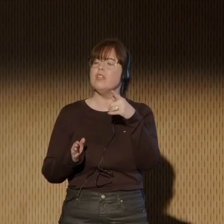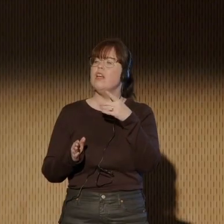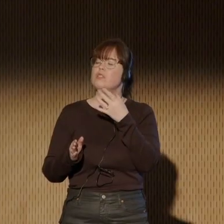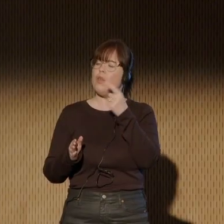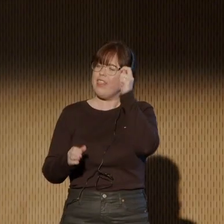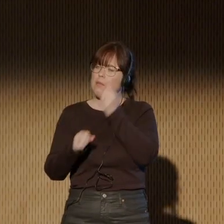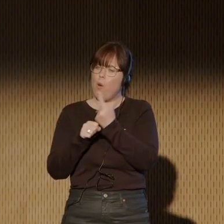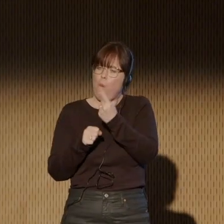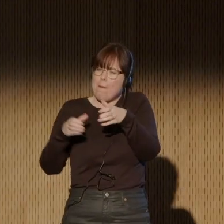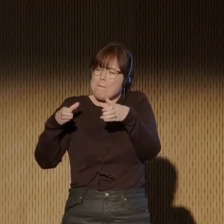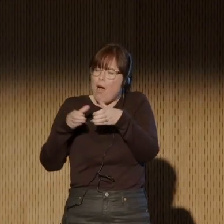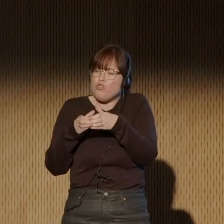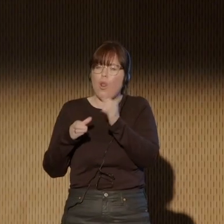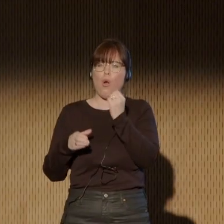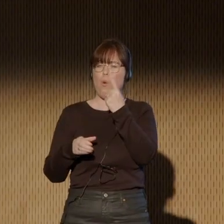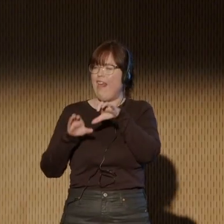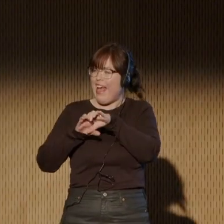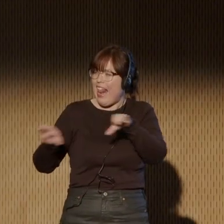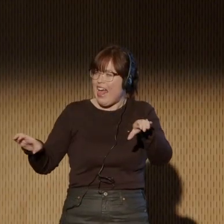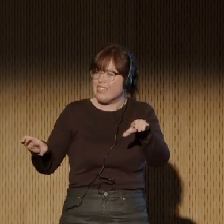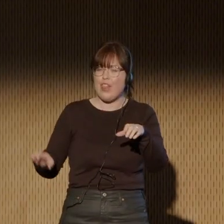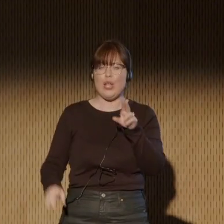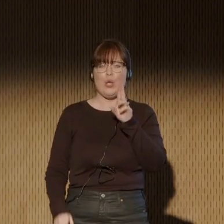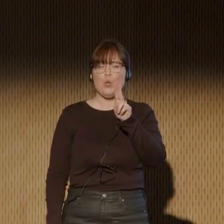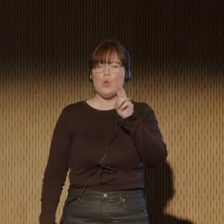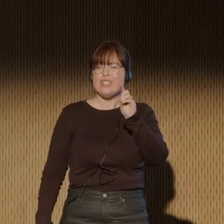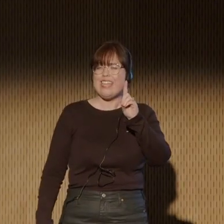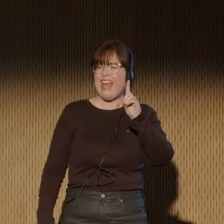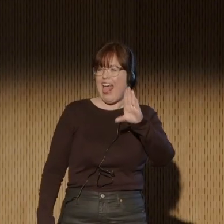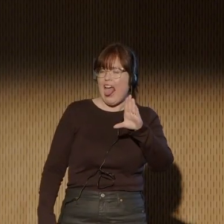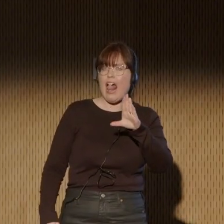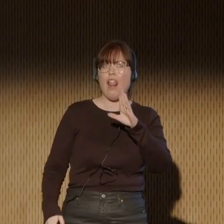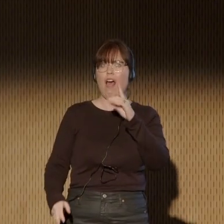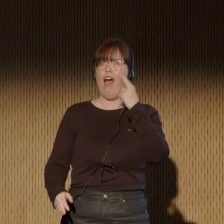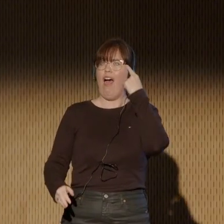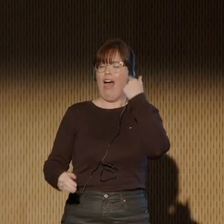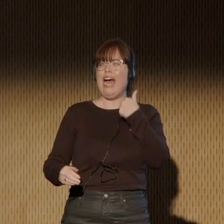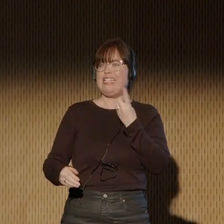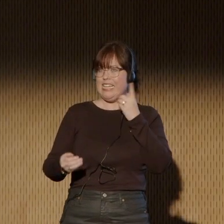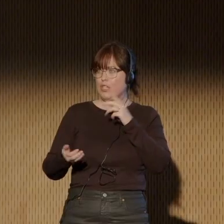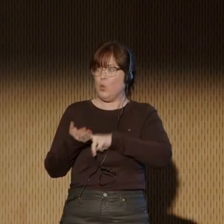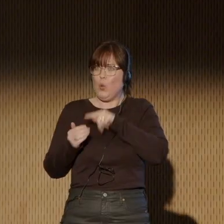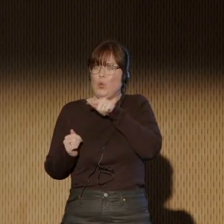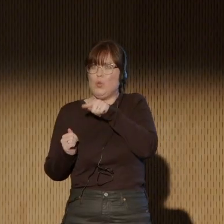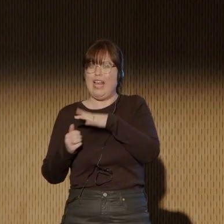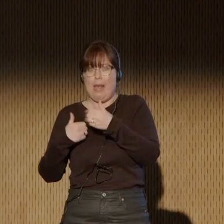implemented universal design for learning. So that might have been maybe as part of their redesign,